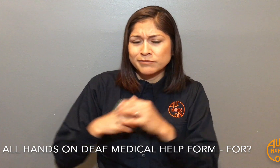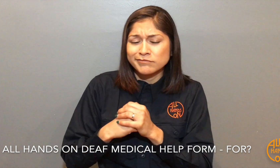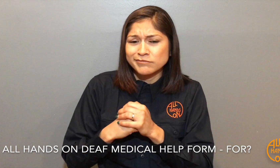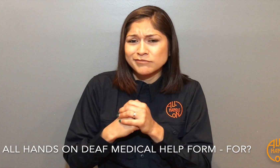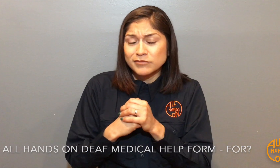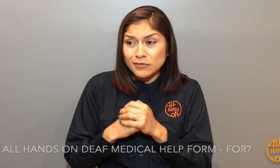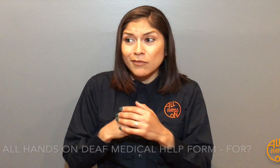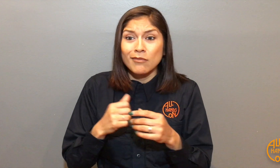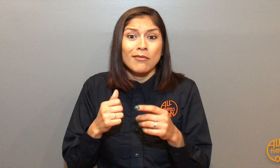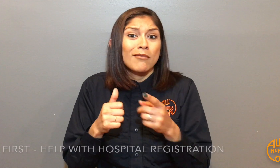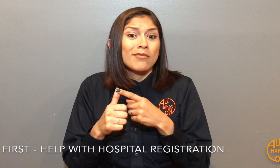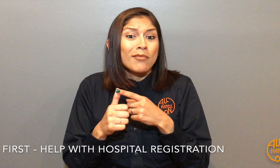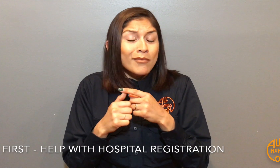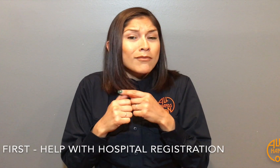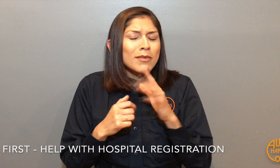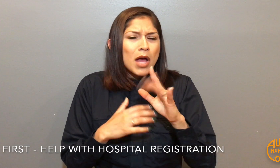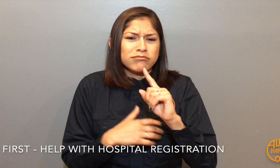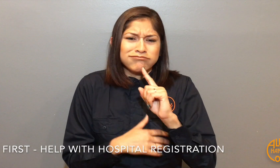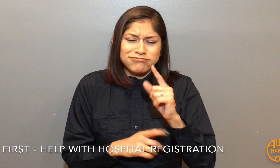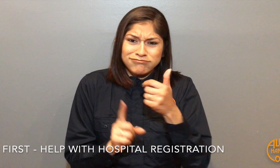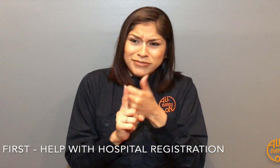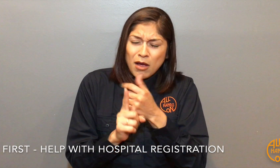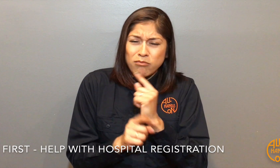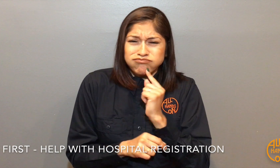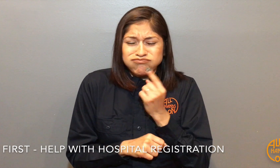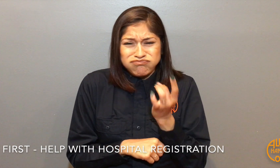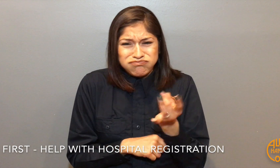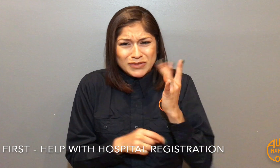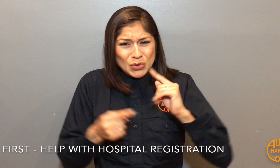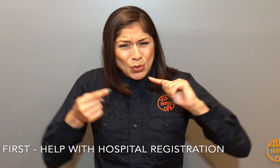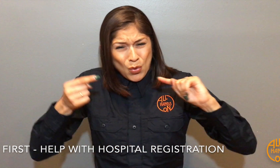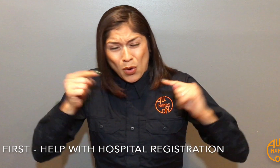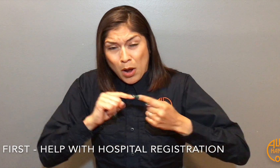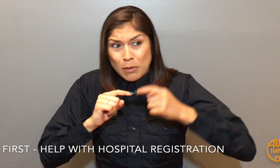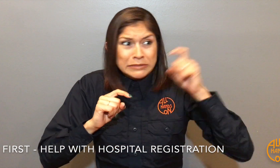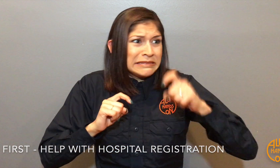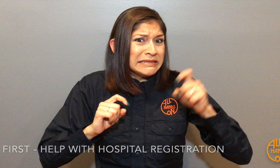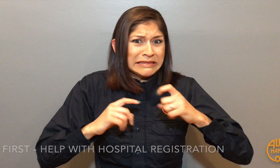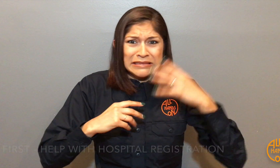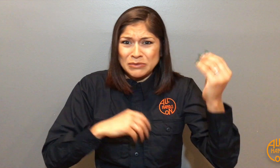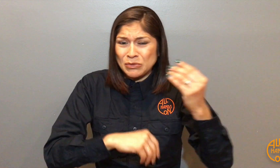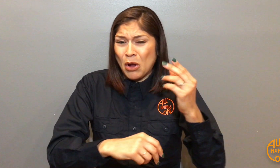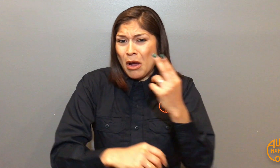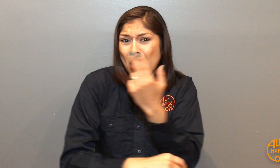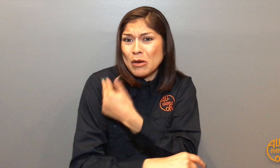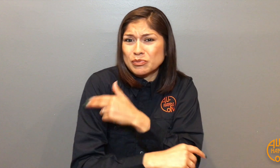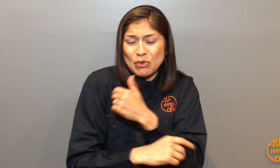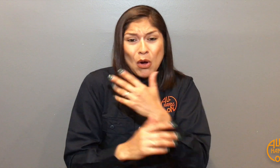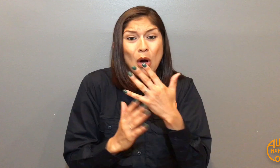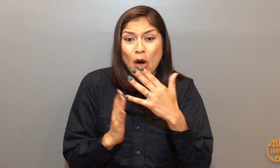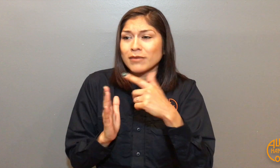really for two purposes: first if you have any kind of serious injury or need